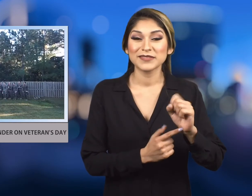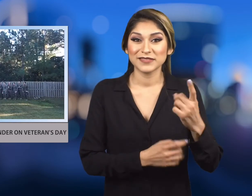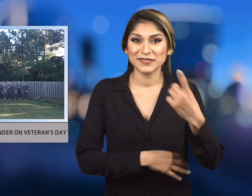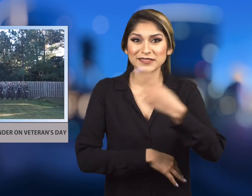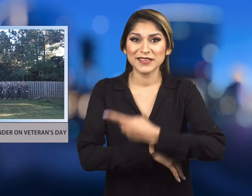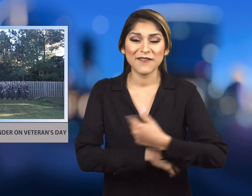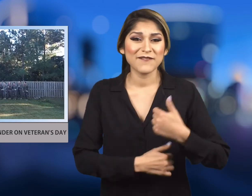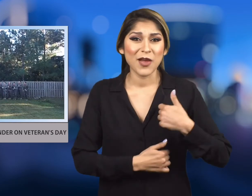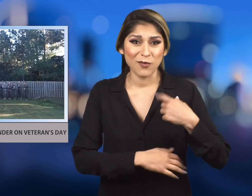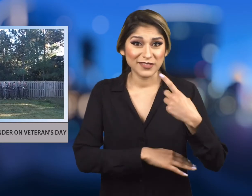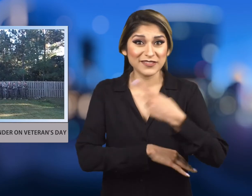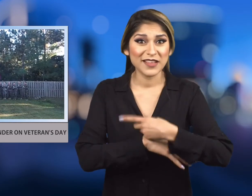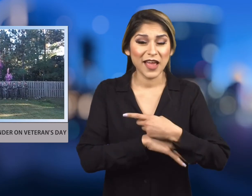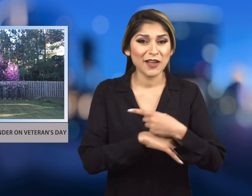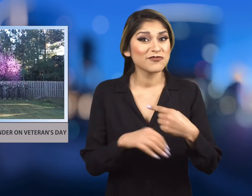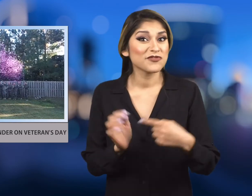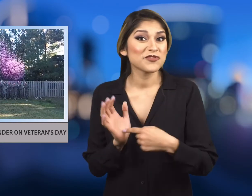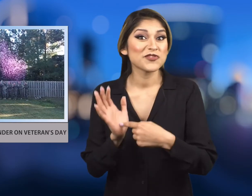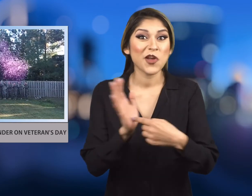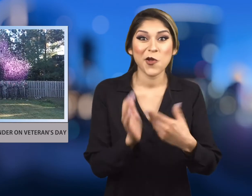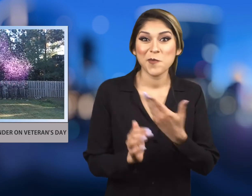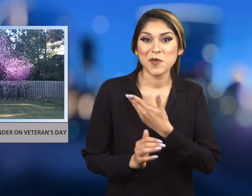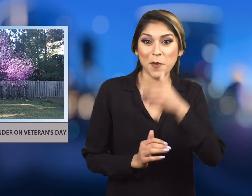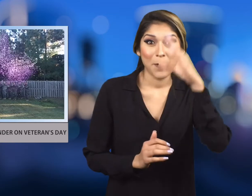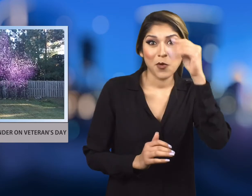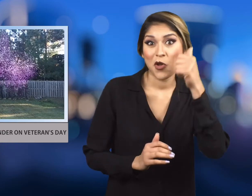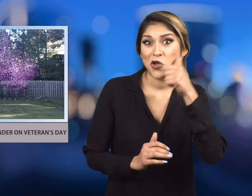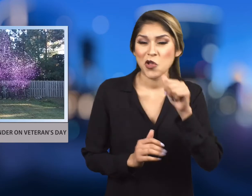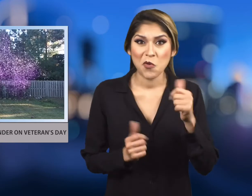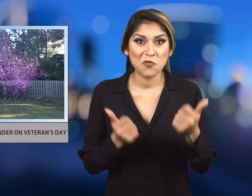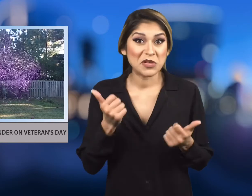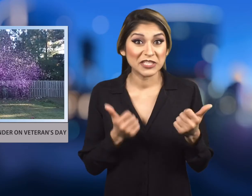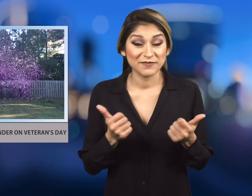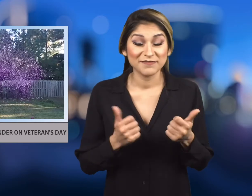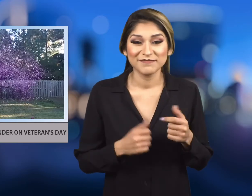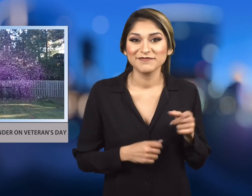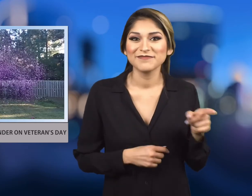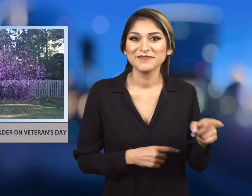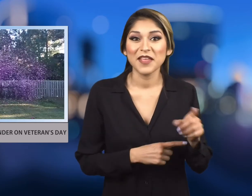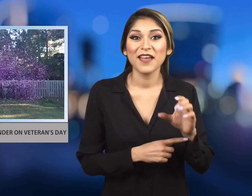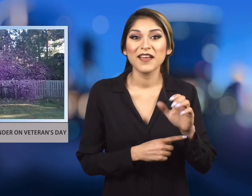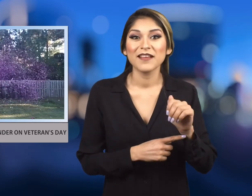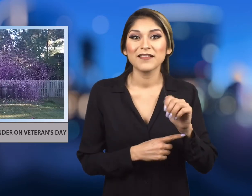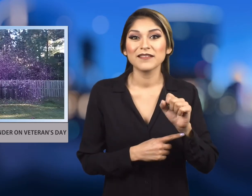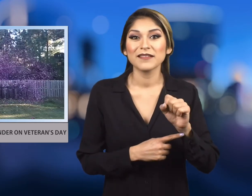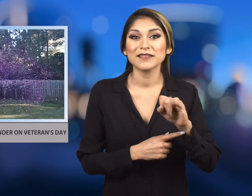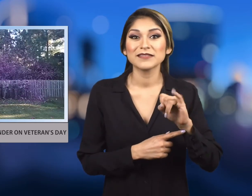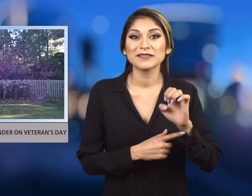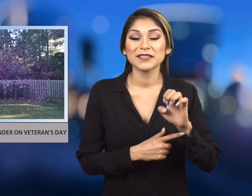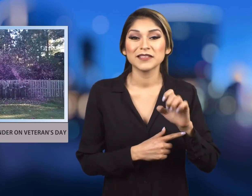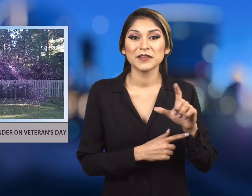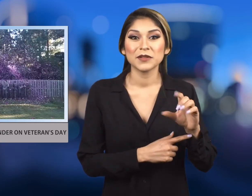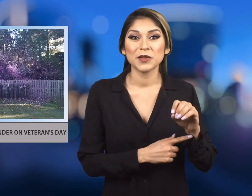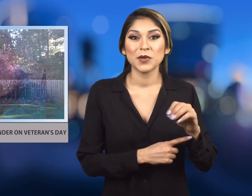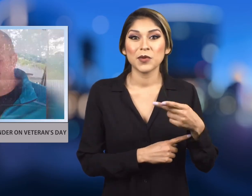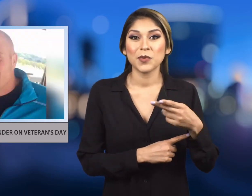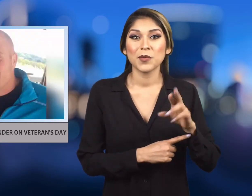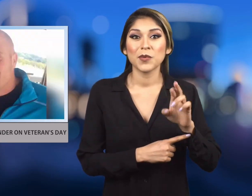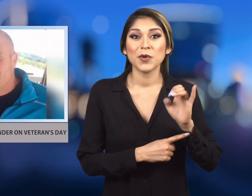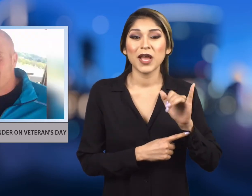the gender of her baby. Cassie Lohrey's husband